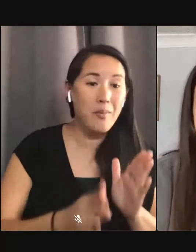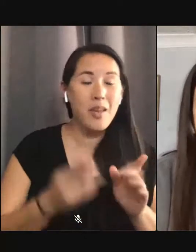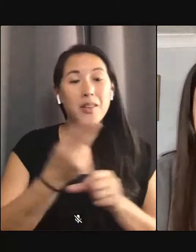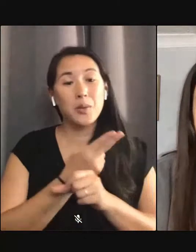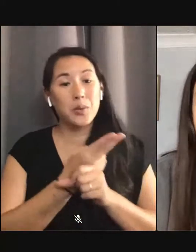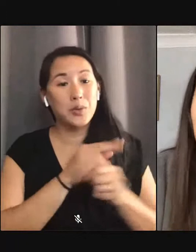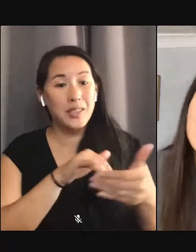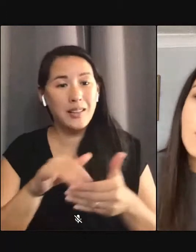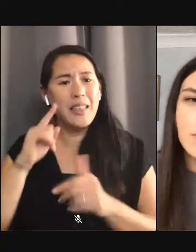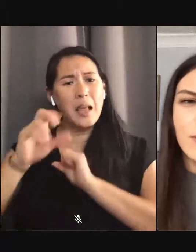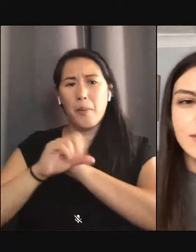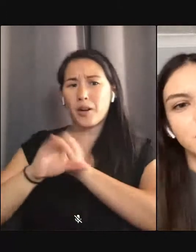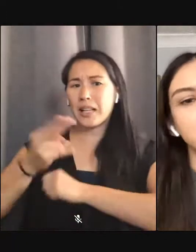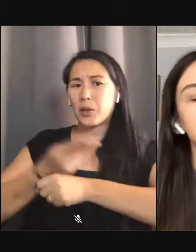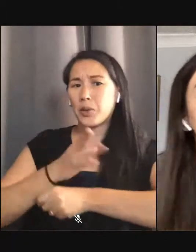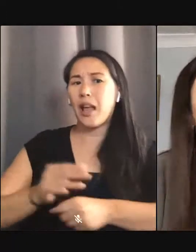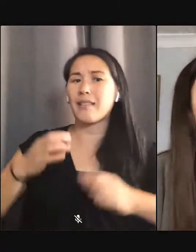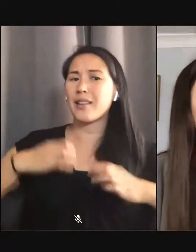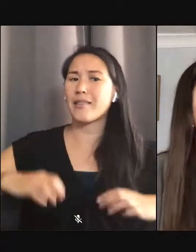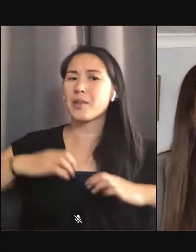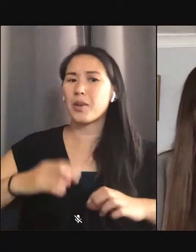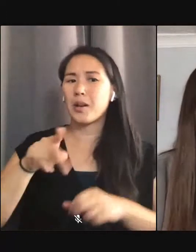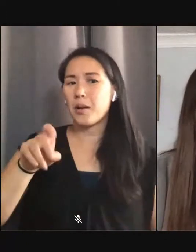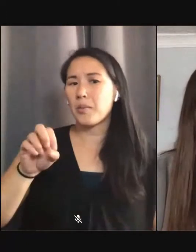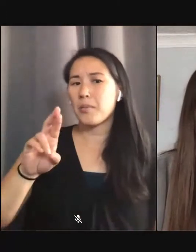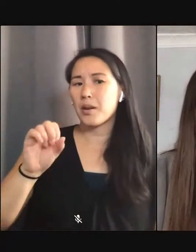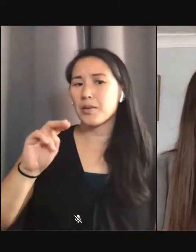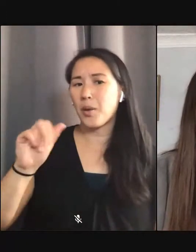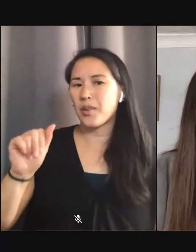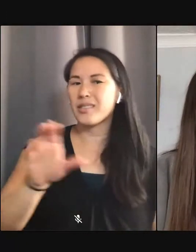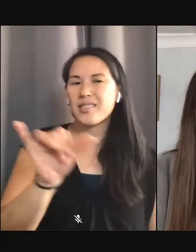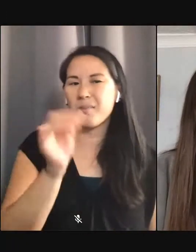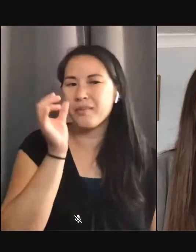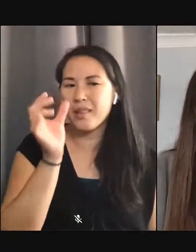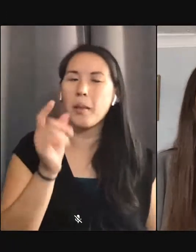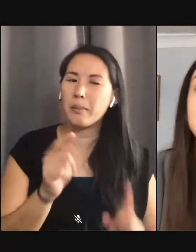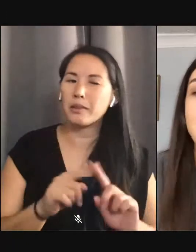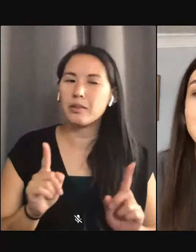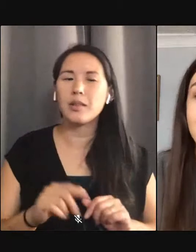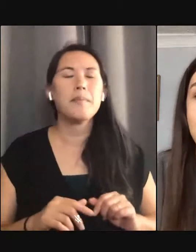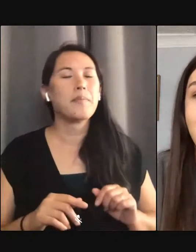uses them as customer personas so they're a little different um i think one tidbit that i would add